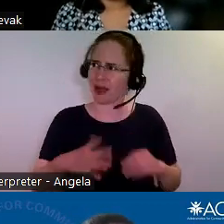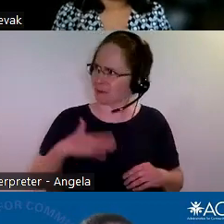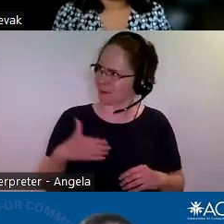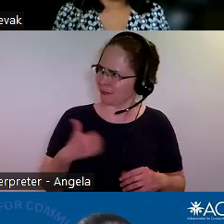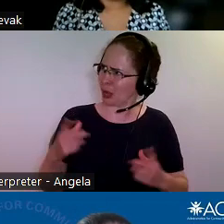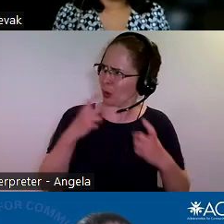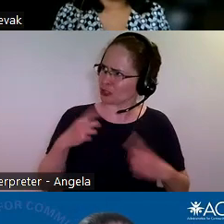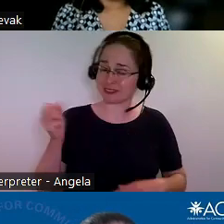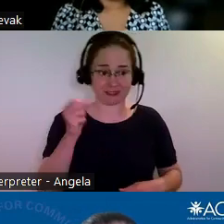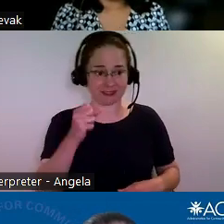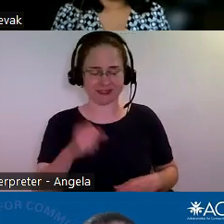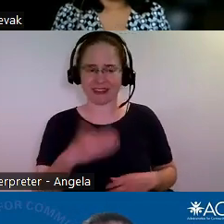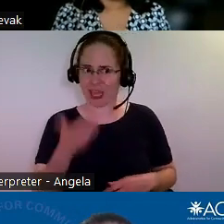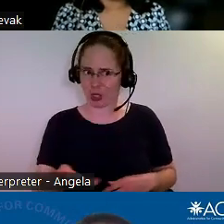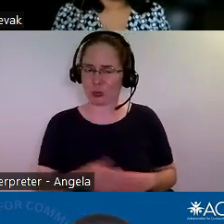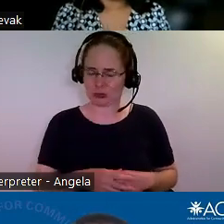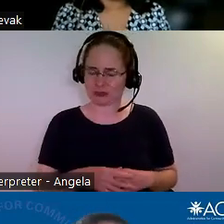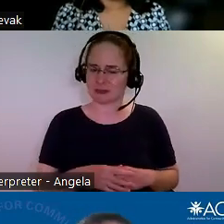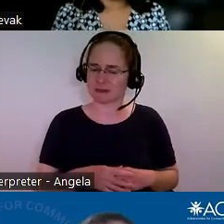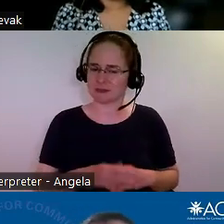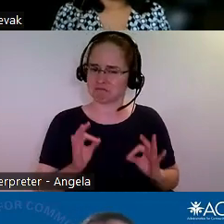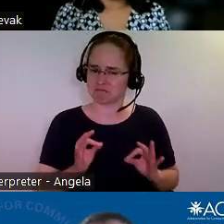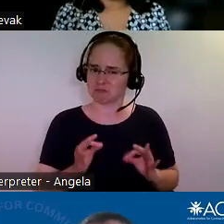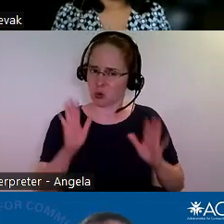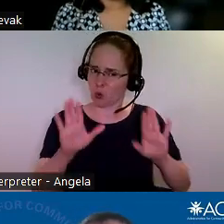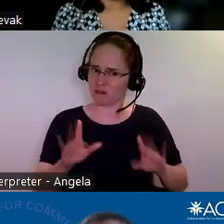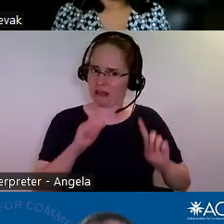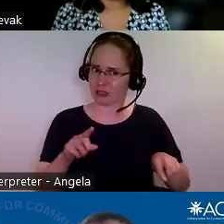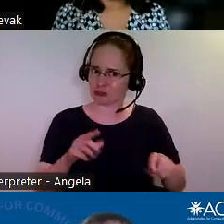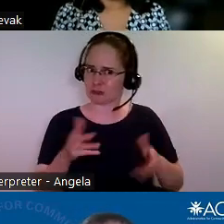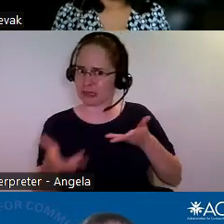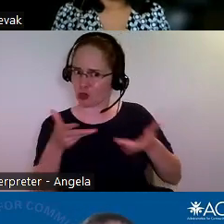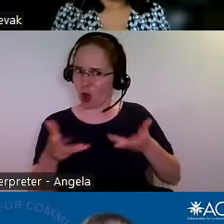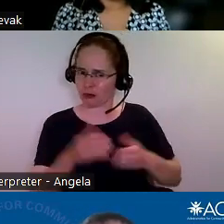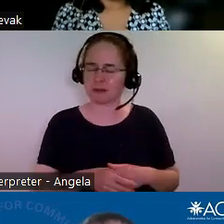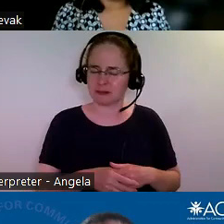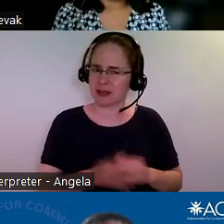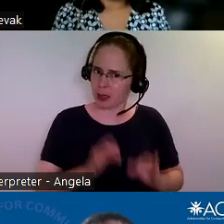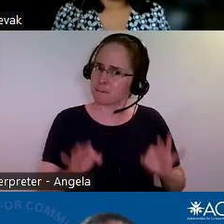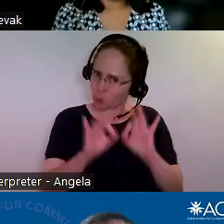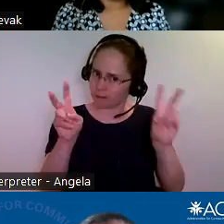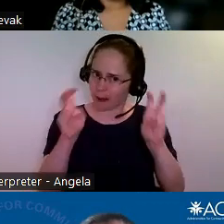(Anjali Forber-Pratt) Yeah! Thank you for the wonderful answers and dialogue. Such an important topic.